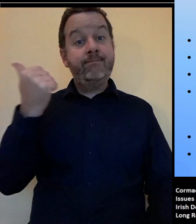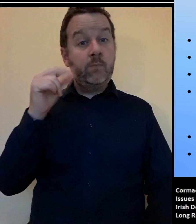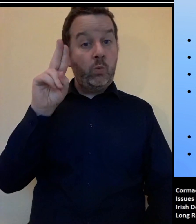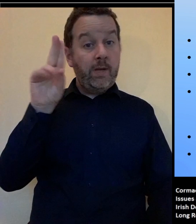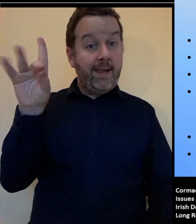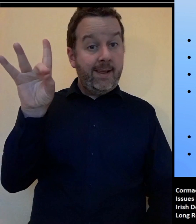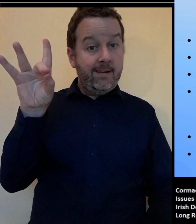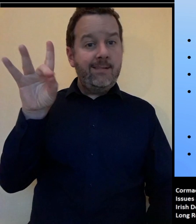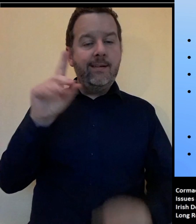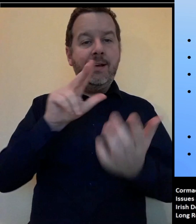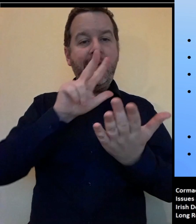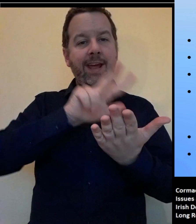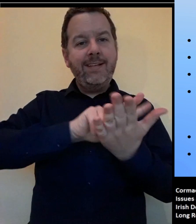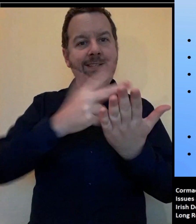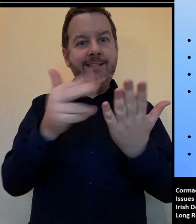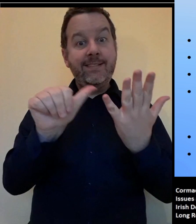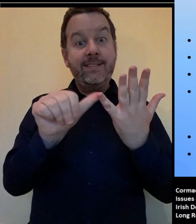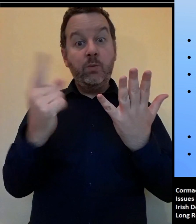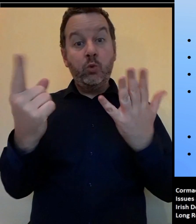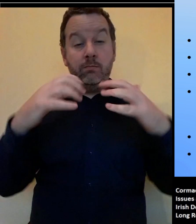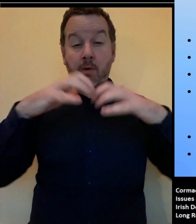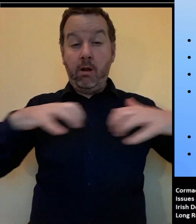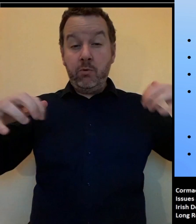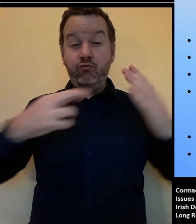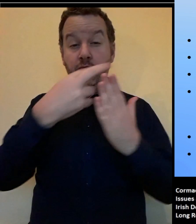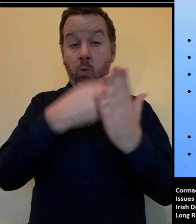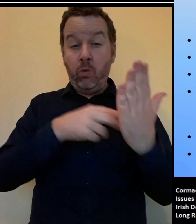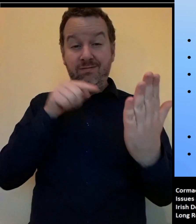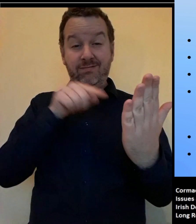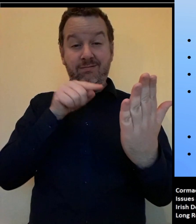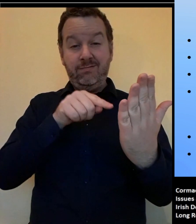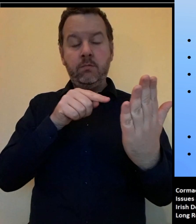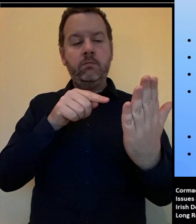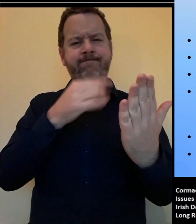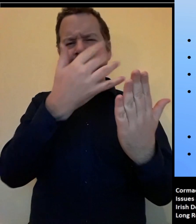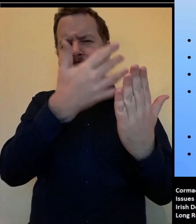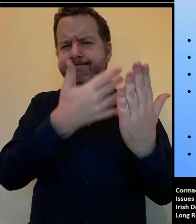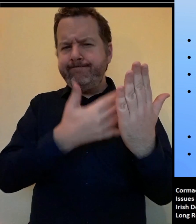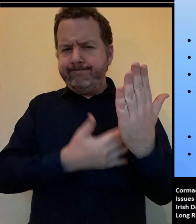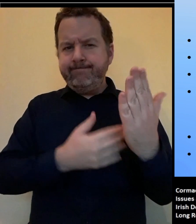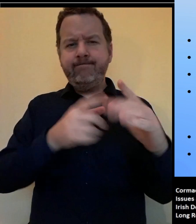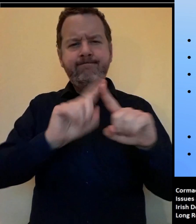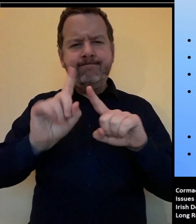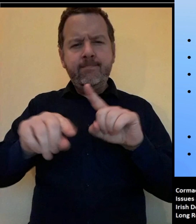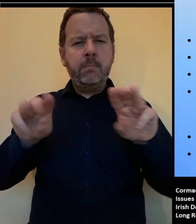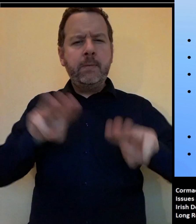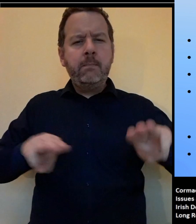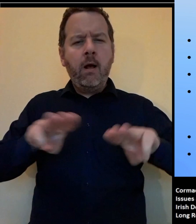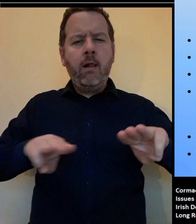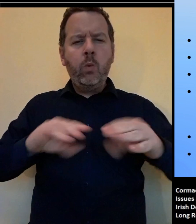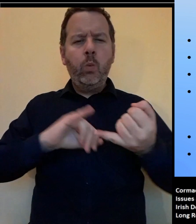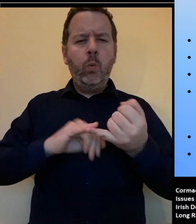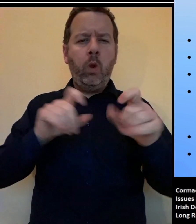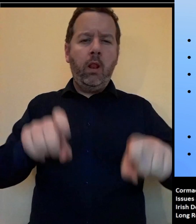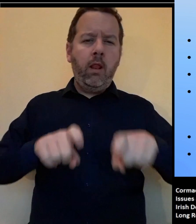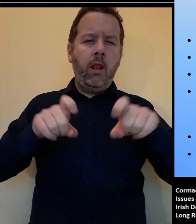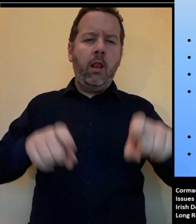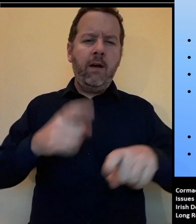an 1861 Parliamentary report looked at paupers in English and Welsh workhouses